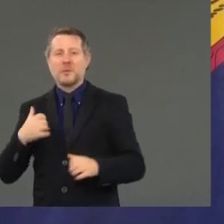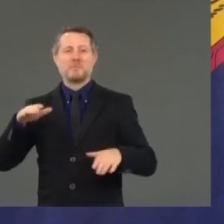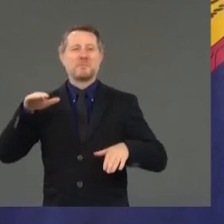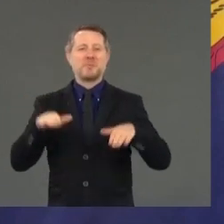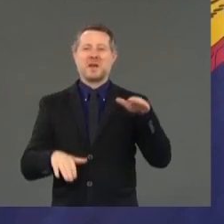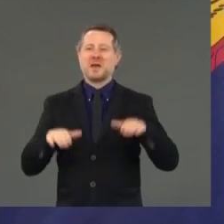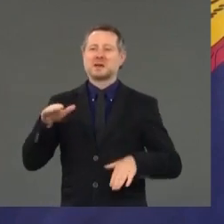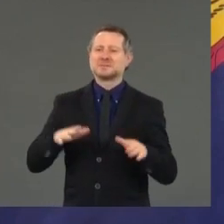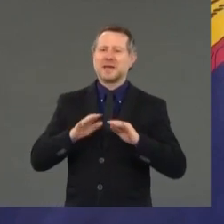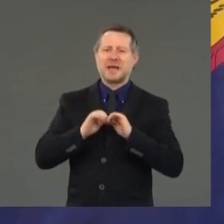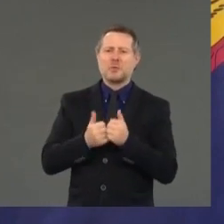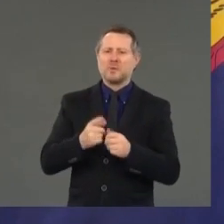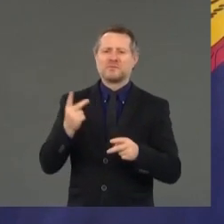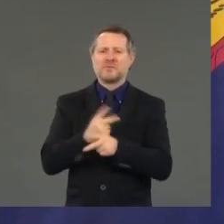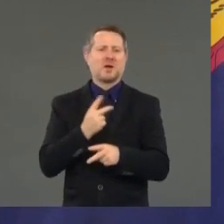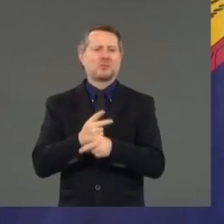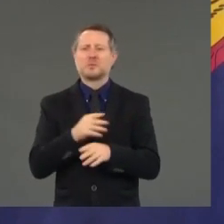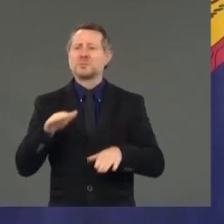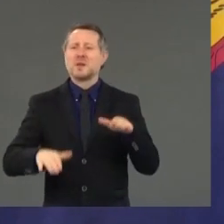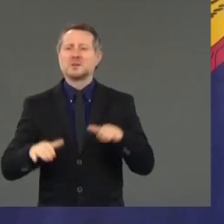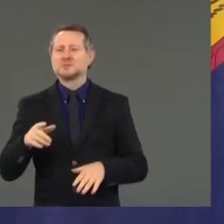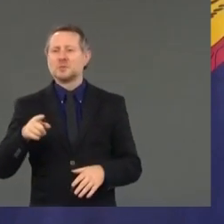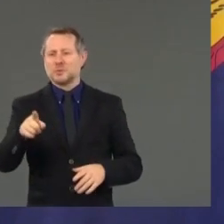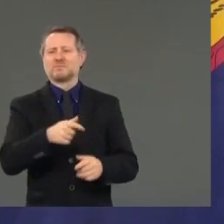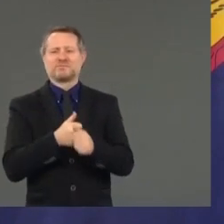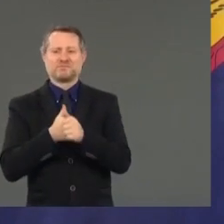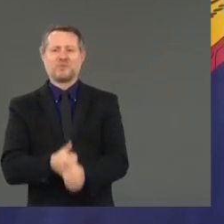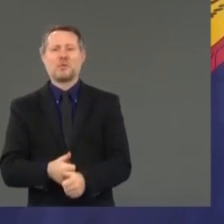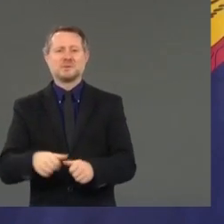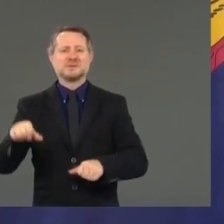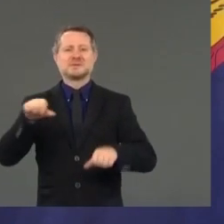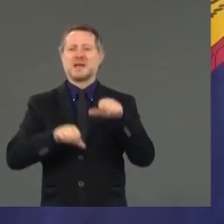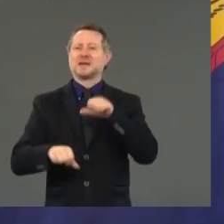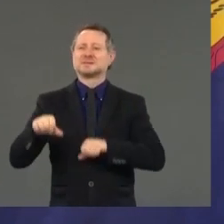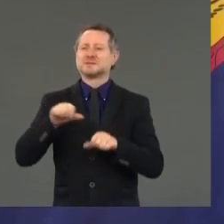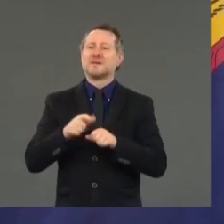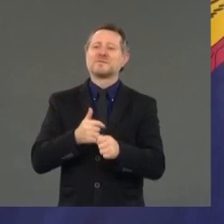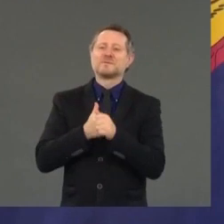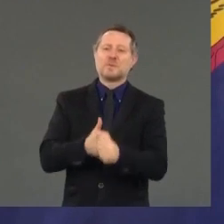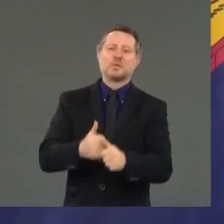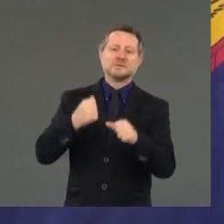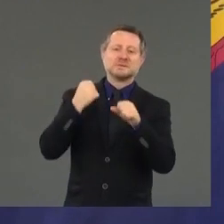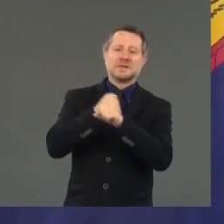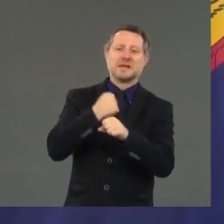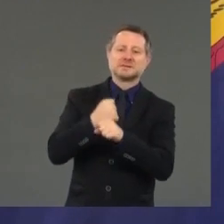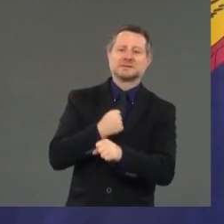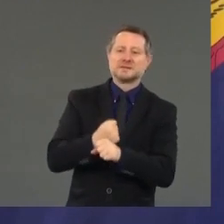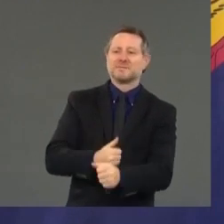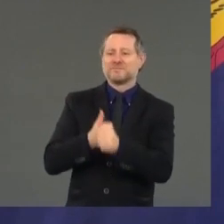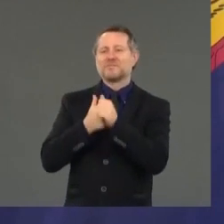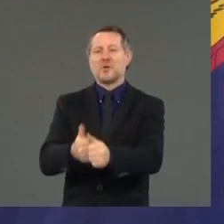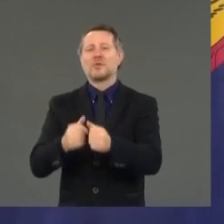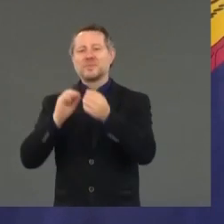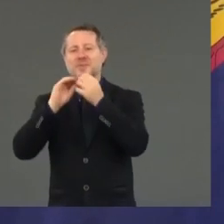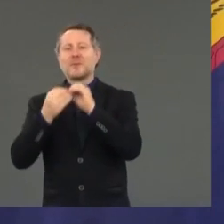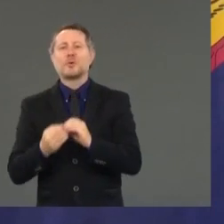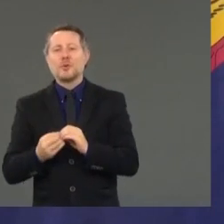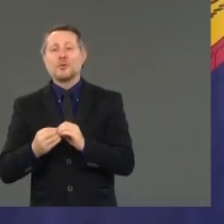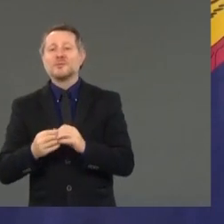SO THAT'S THE DIFFERENCE WE'RE TRYING TO FIND.